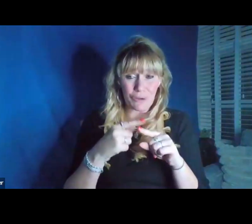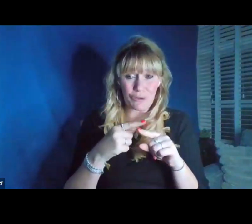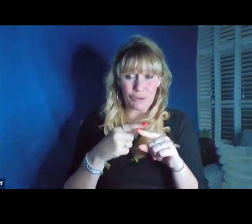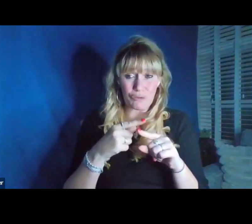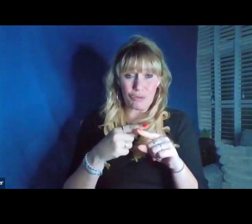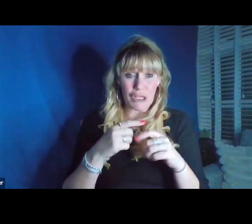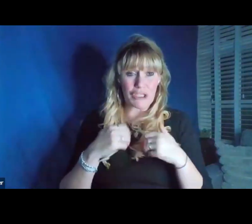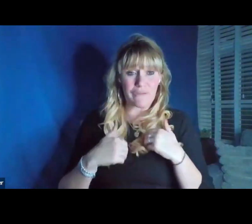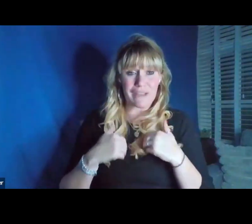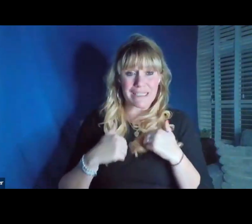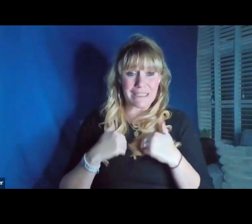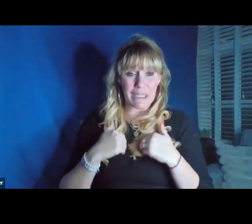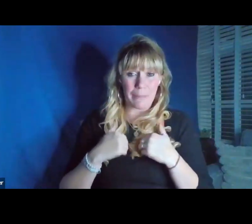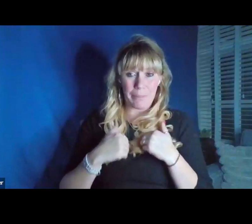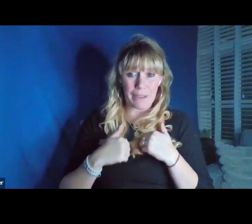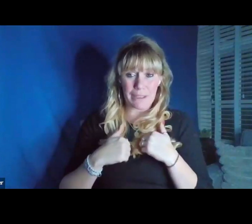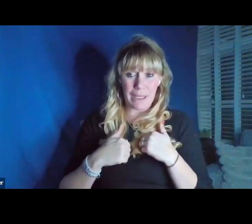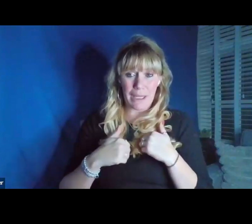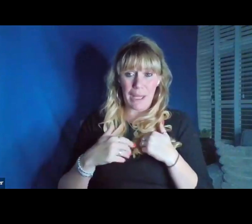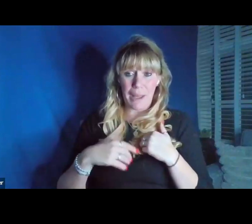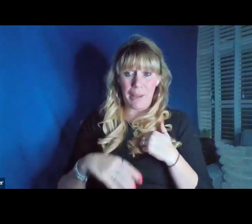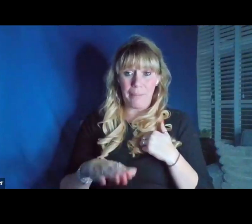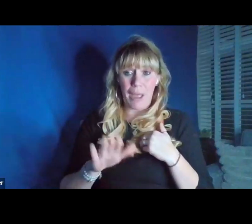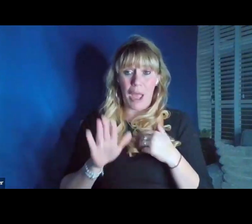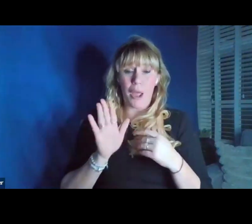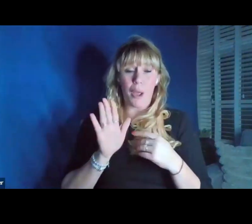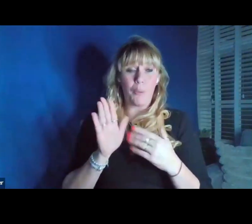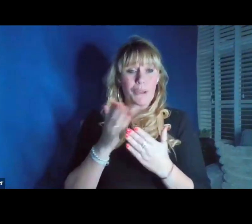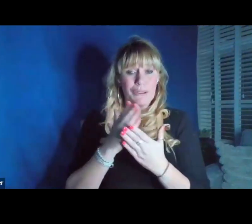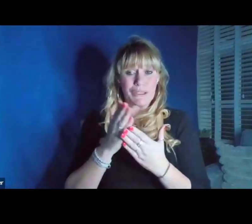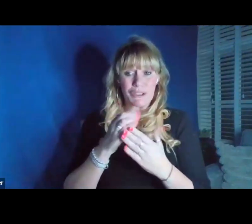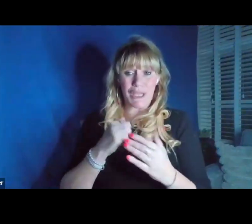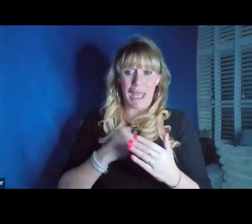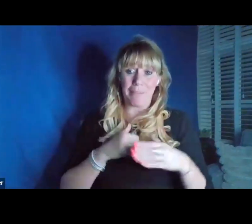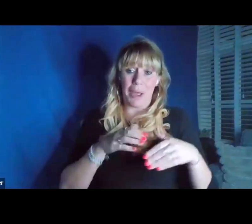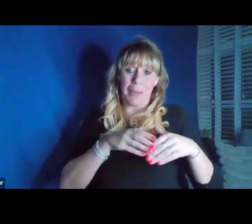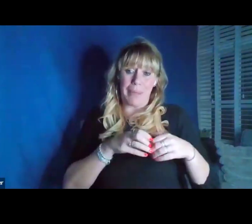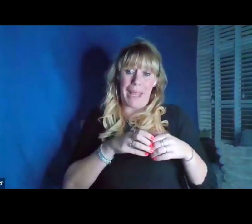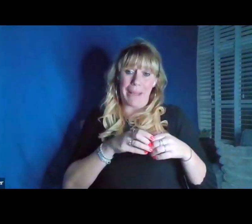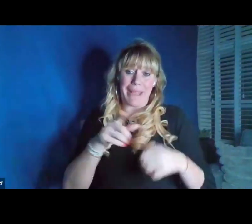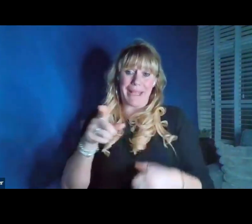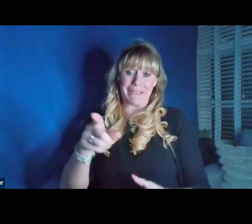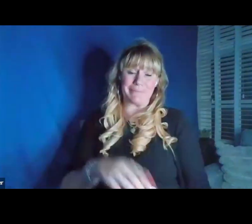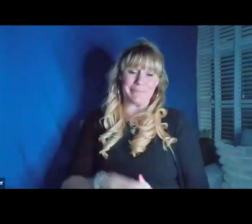but I want to share my baby.